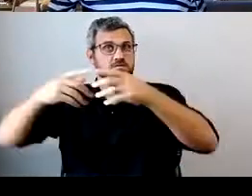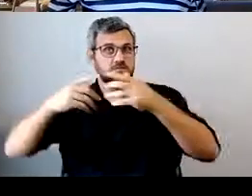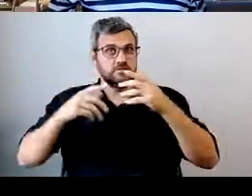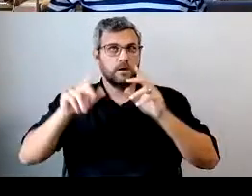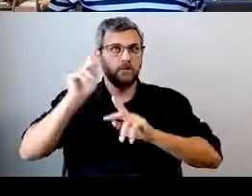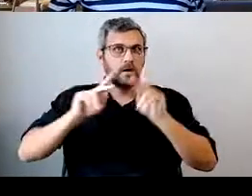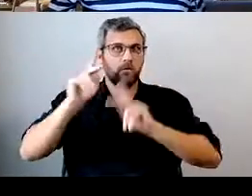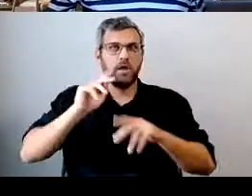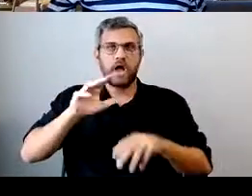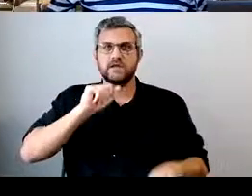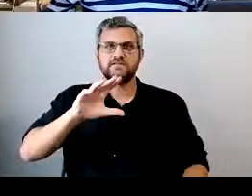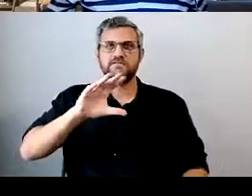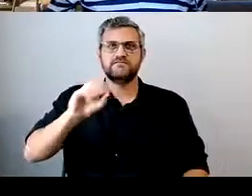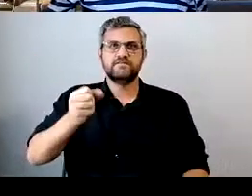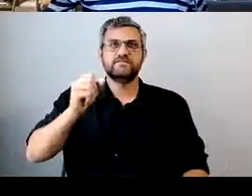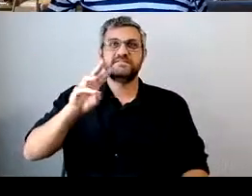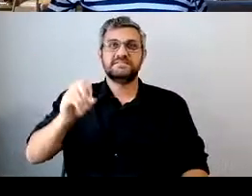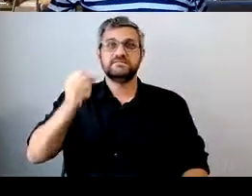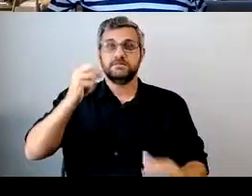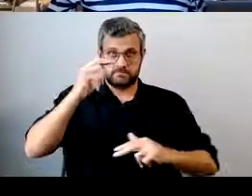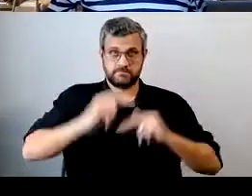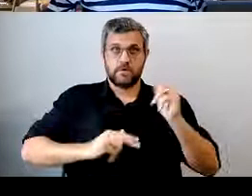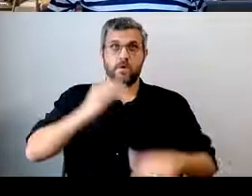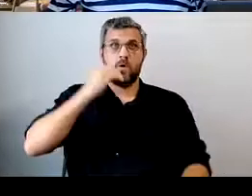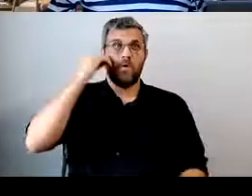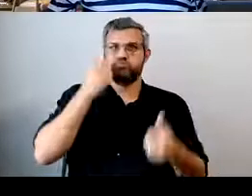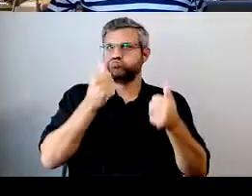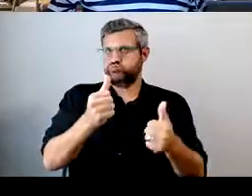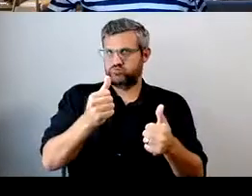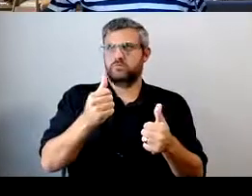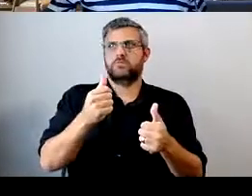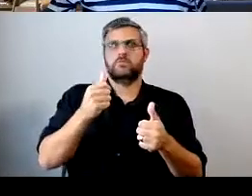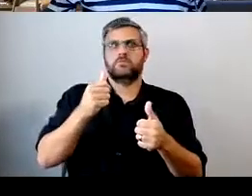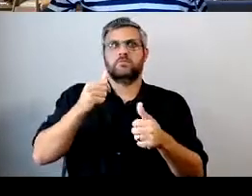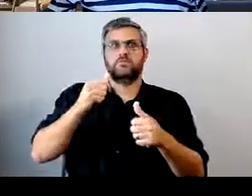and sixties built a home with five, six steps to every access in their house.